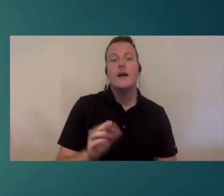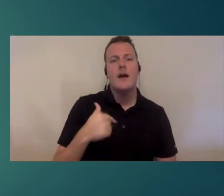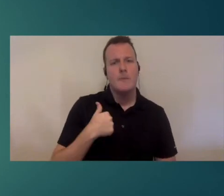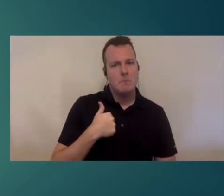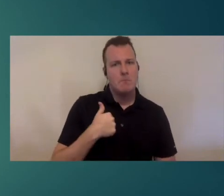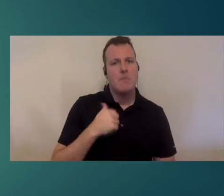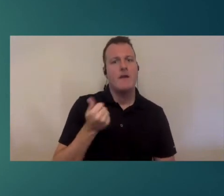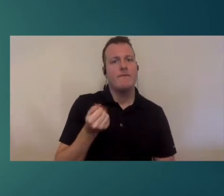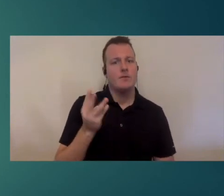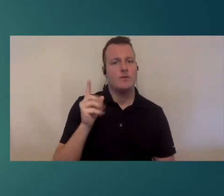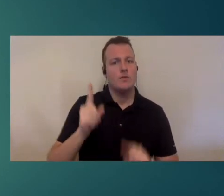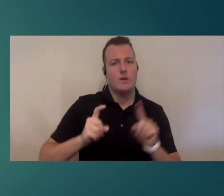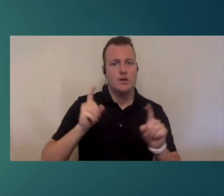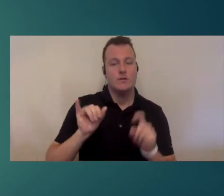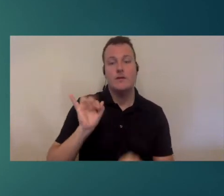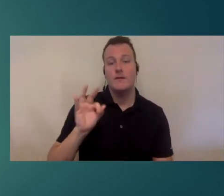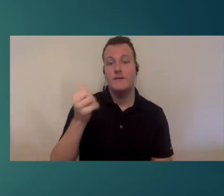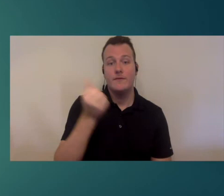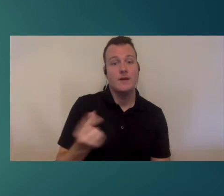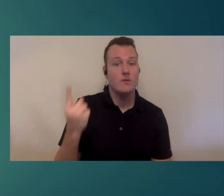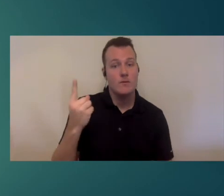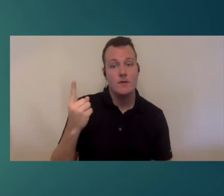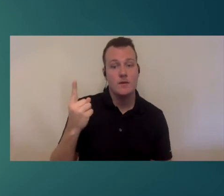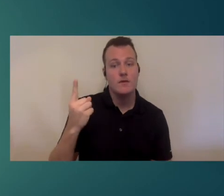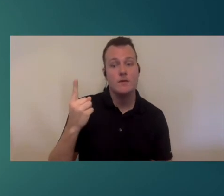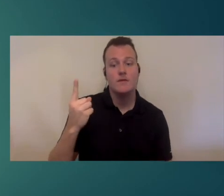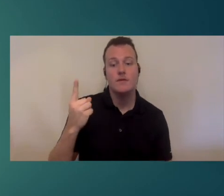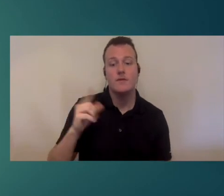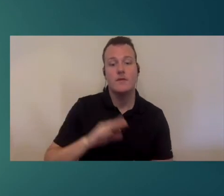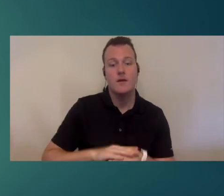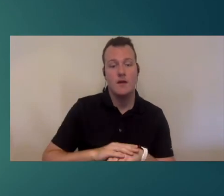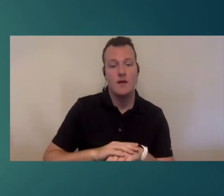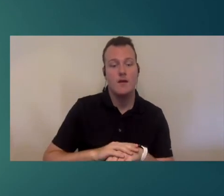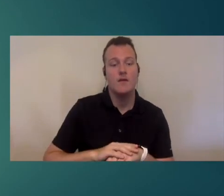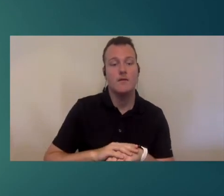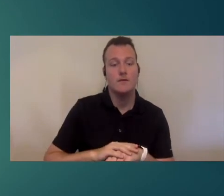couple of questions. And I if anyone on the line has some questions, now would be